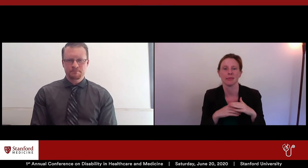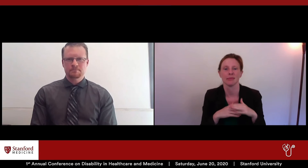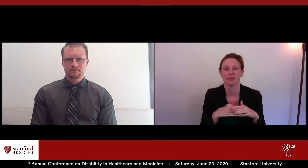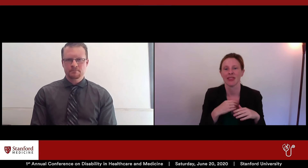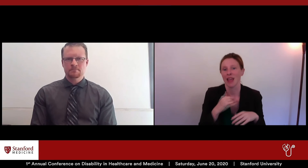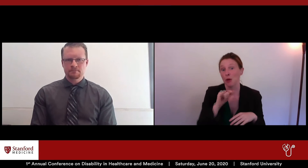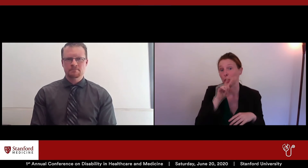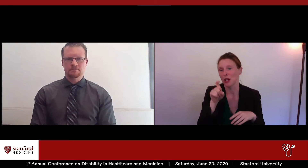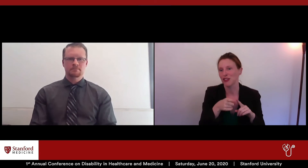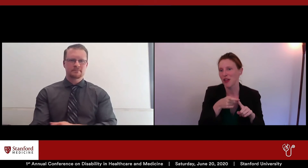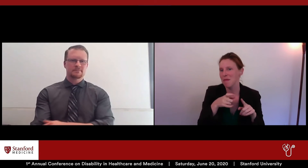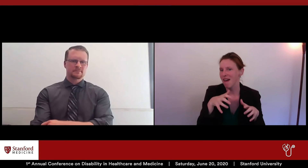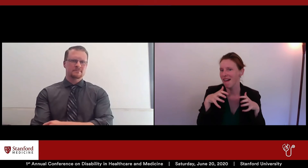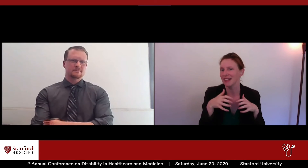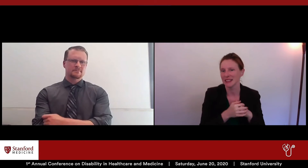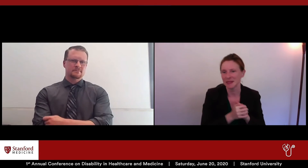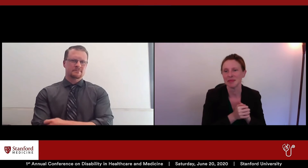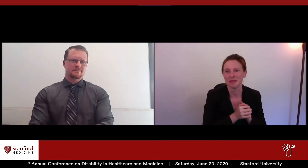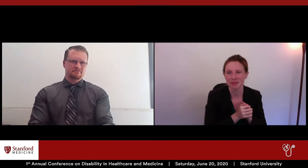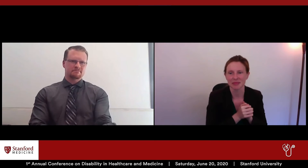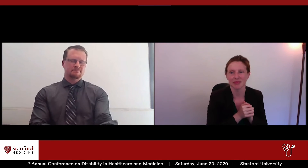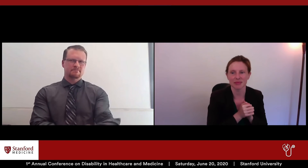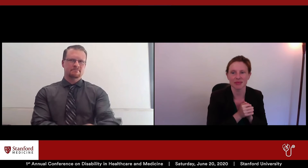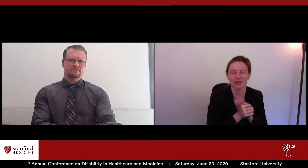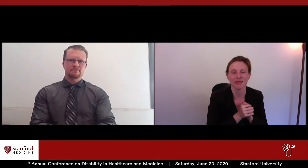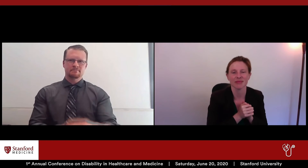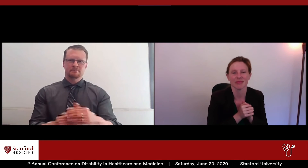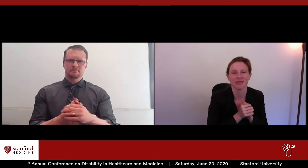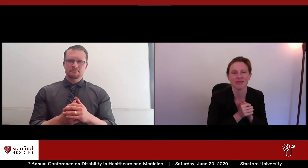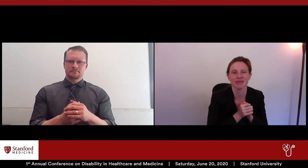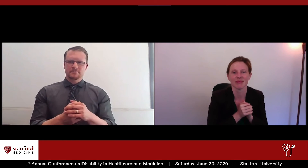"and you know, meeting minimum basic requirements?" This came from the audience, by the way.